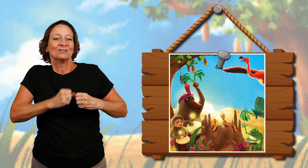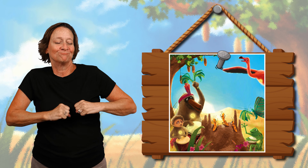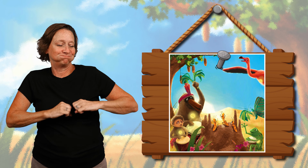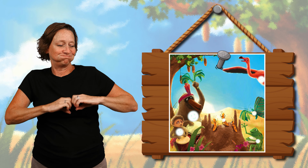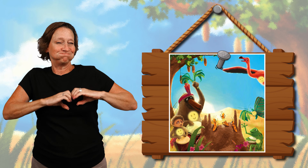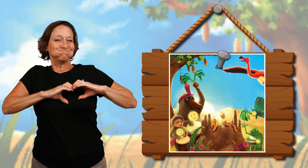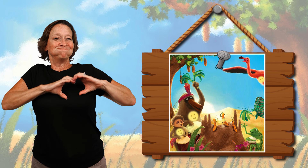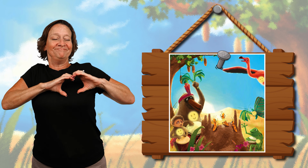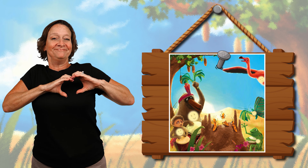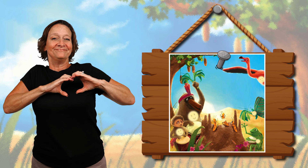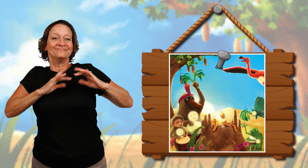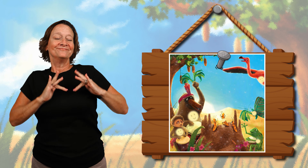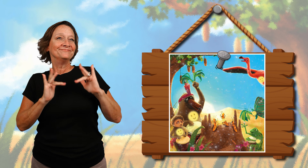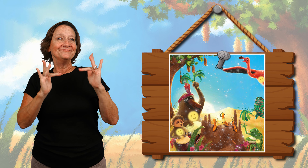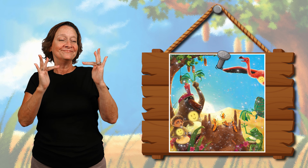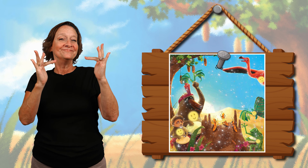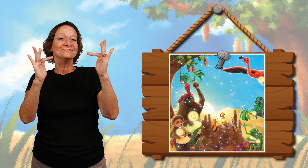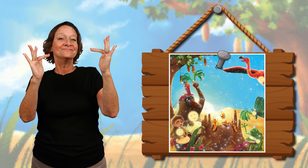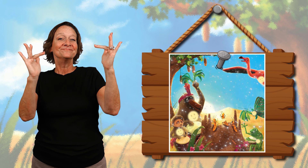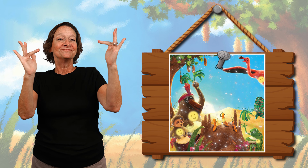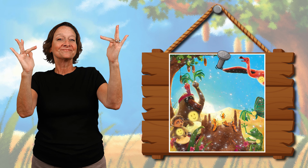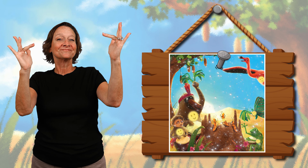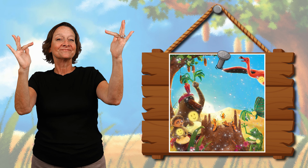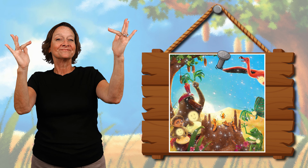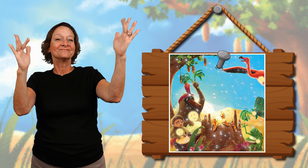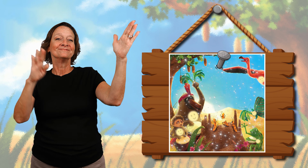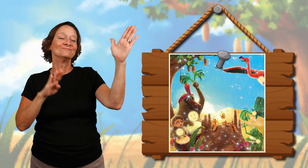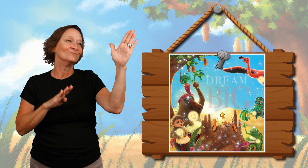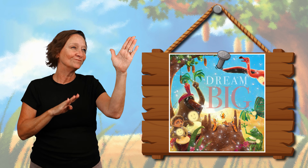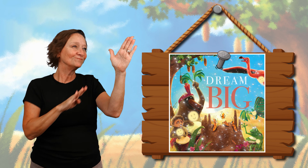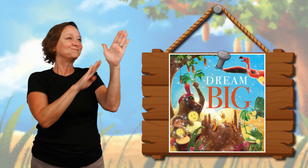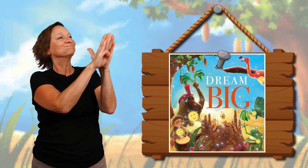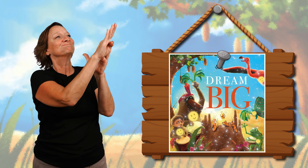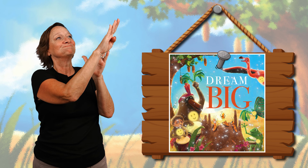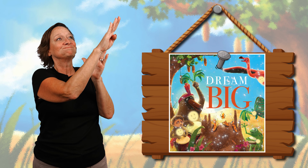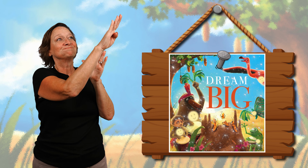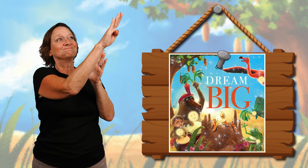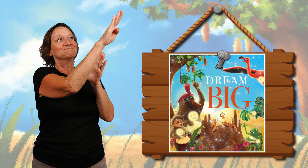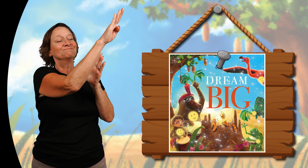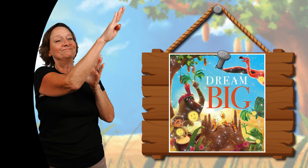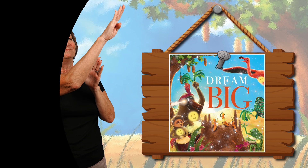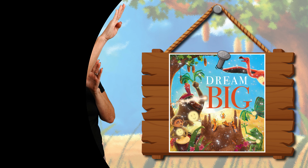With hearts of stars lit You can go far!